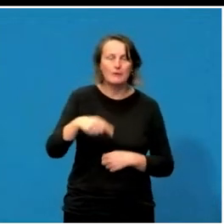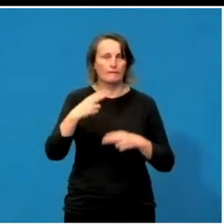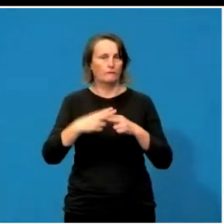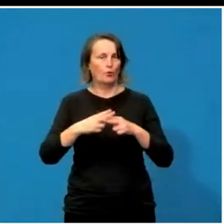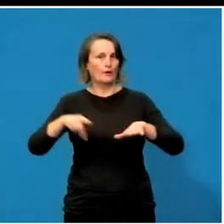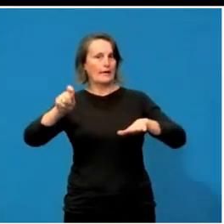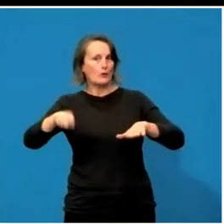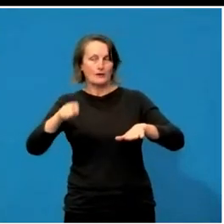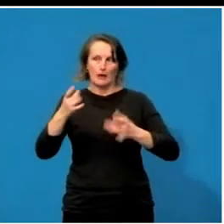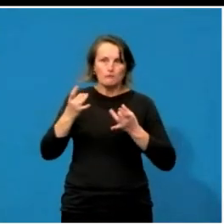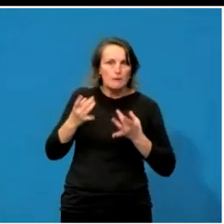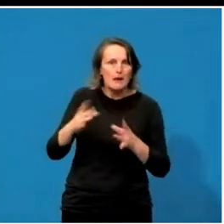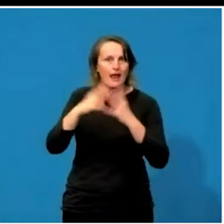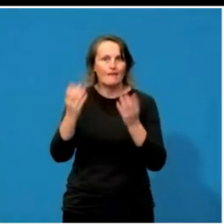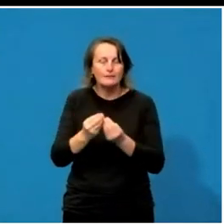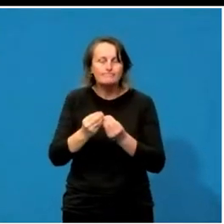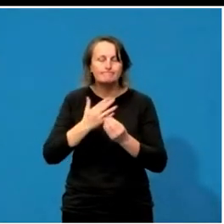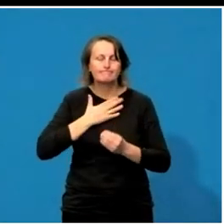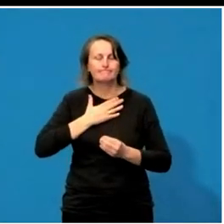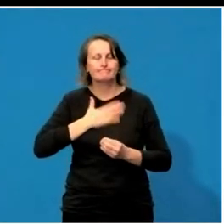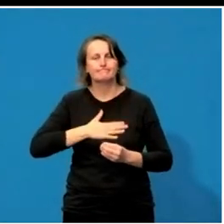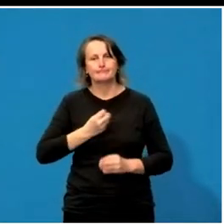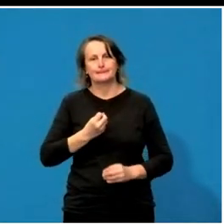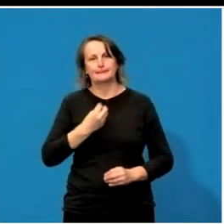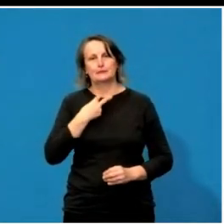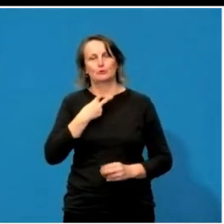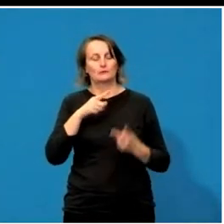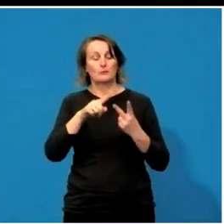prepared accordingly - despite all of that the hearing had to be held virtually.